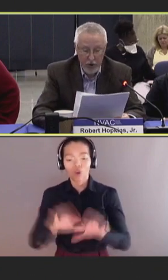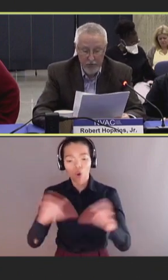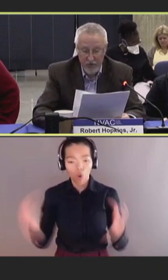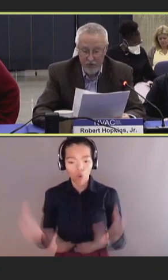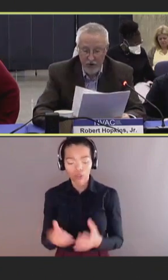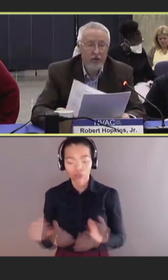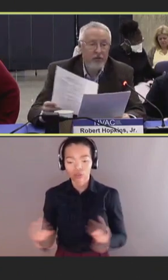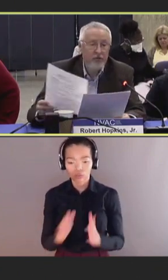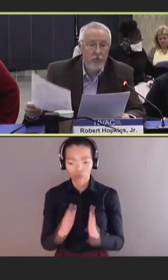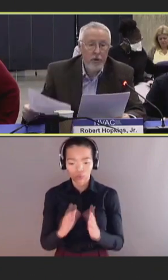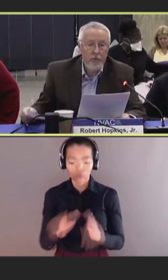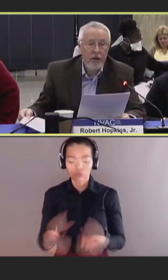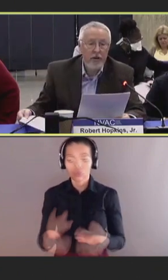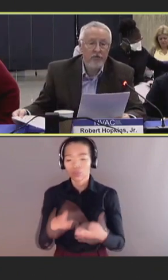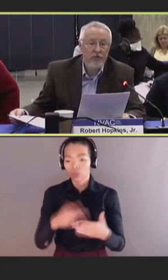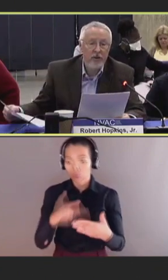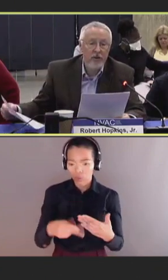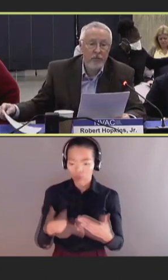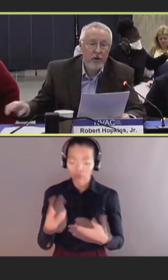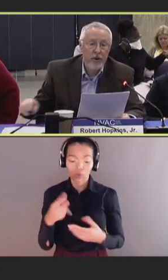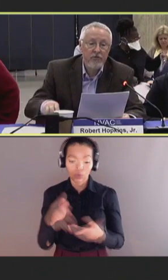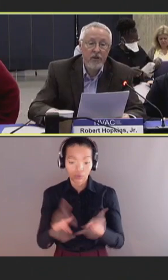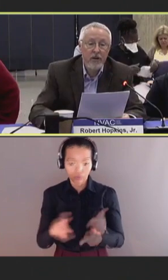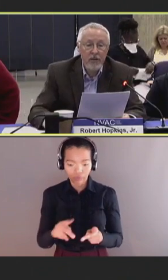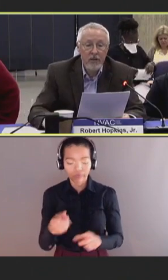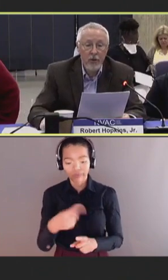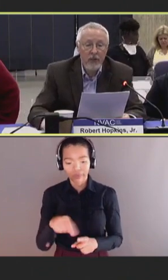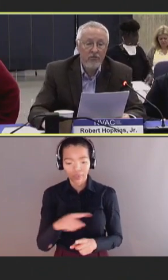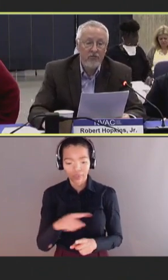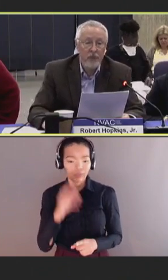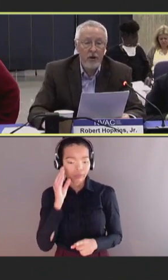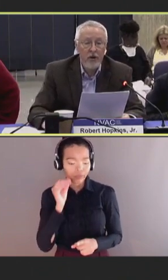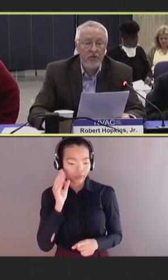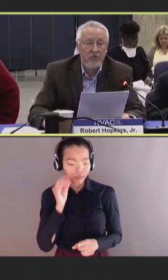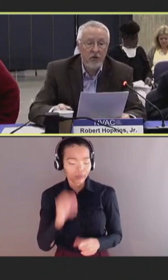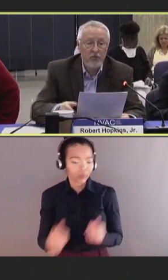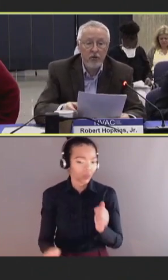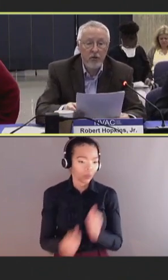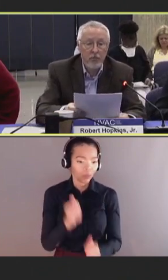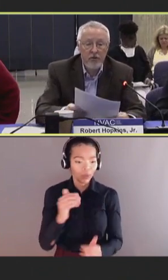and services for populations that experience the greatest disparities and social determinants of